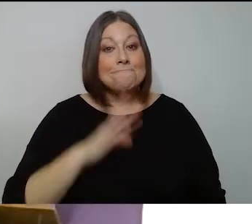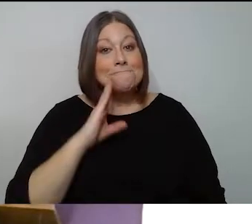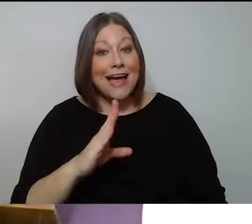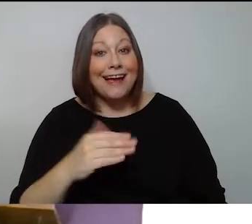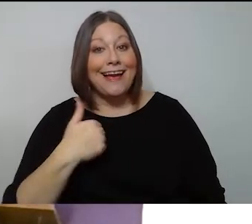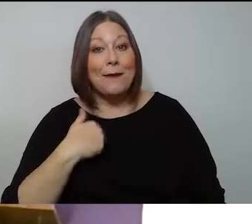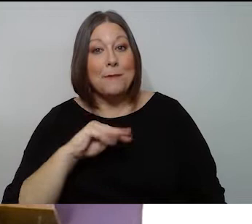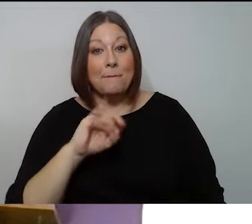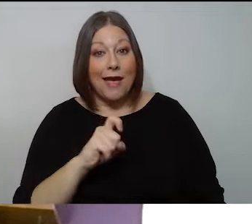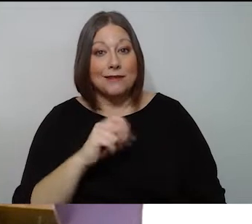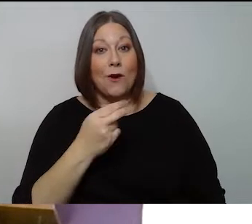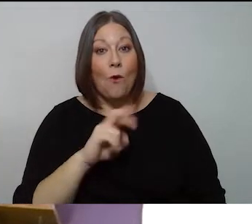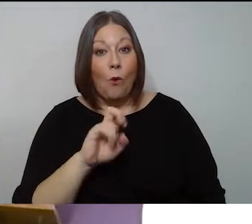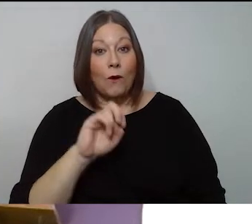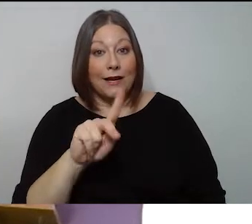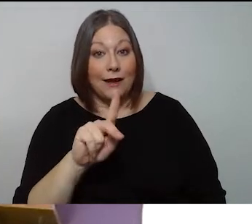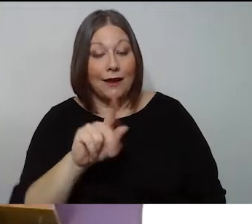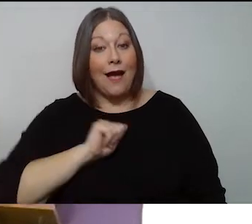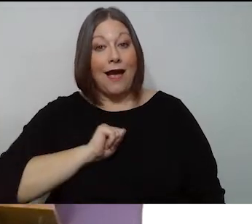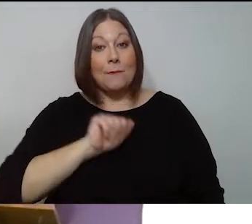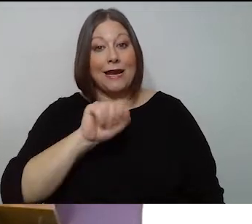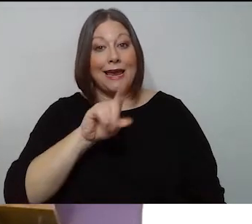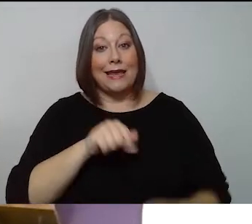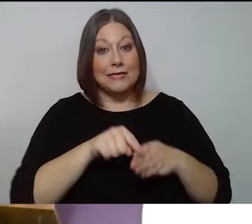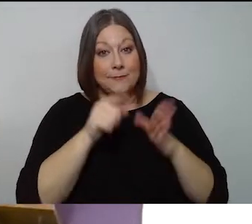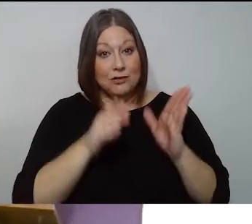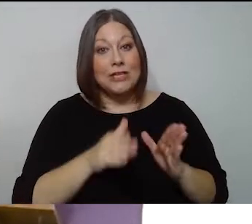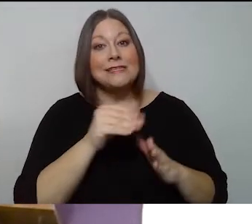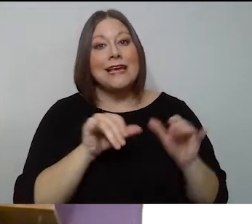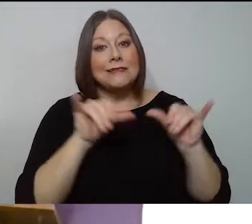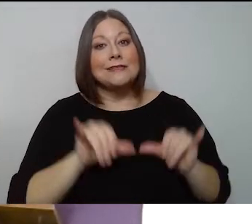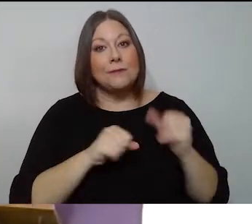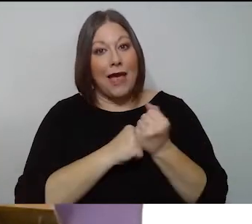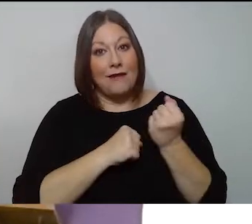Hi I'm Max Hornick and I'm an ADA Specialist & Systems Advocate for